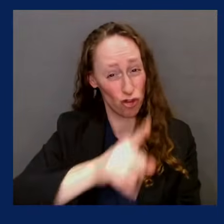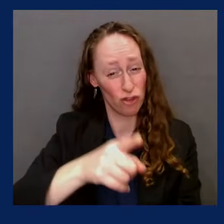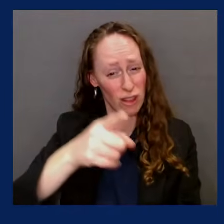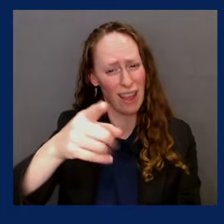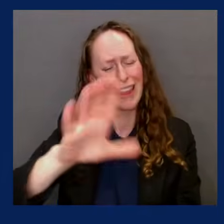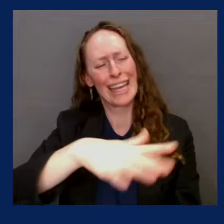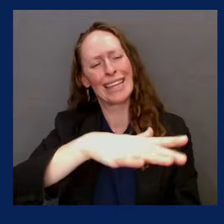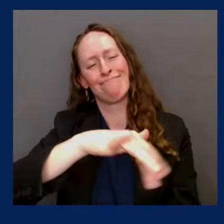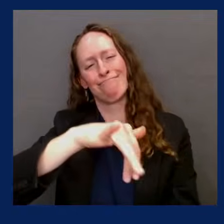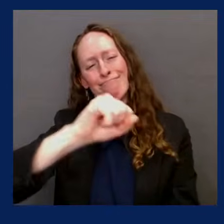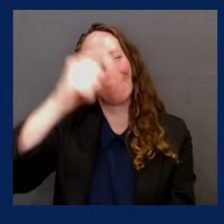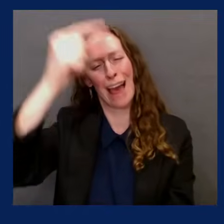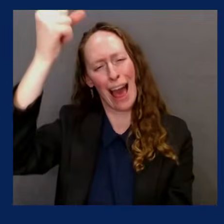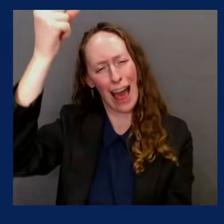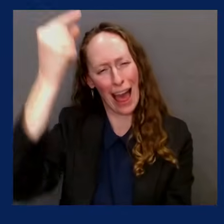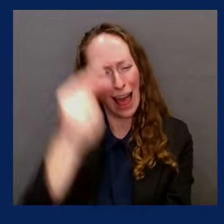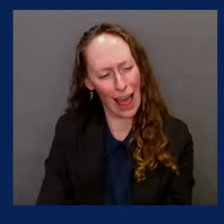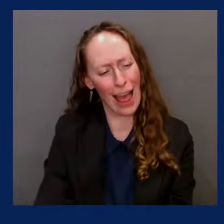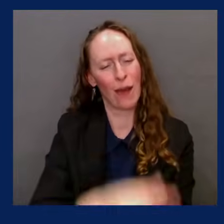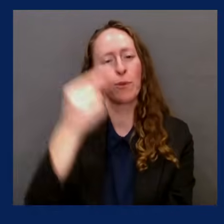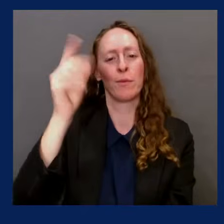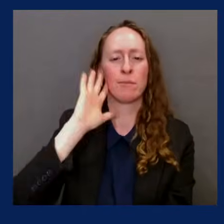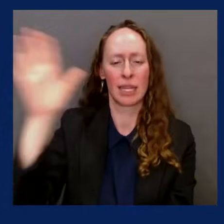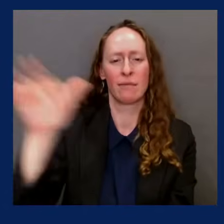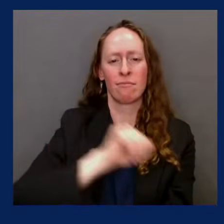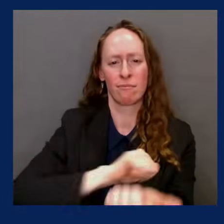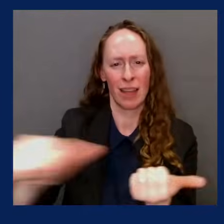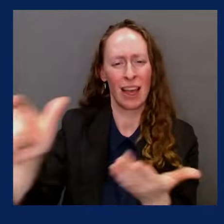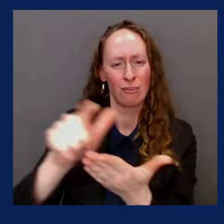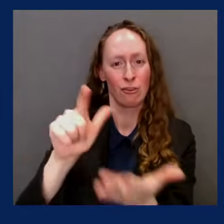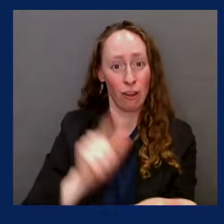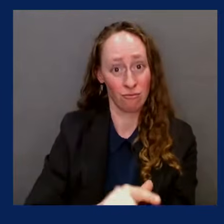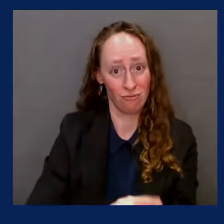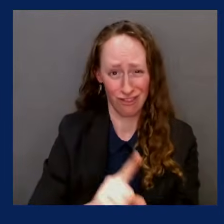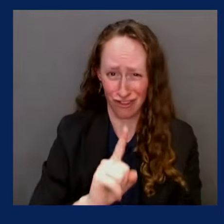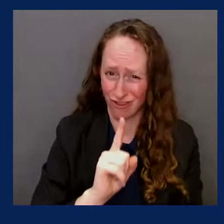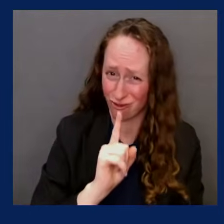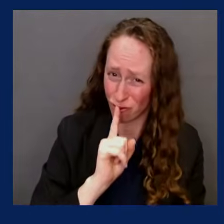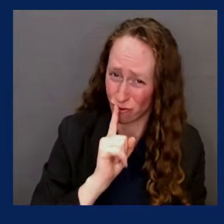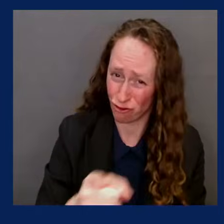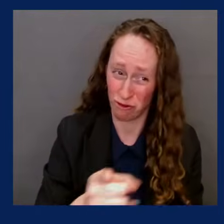and lock in this deal, essentially future-proofing it, before the end of his presidential term?